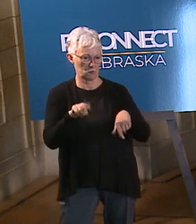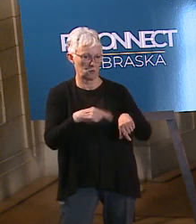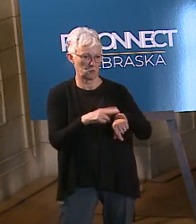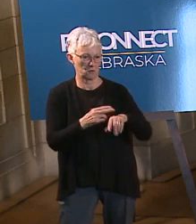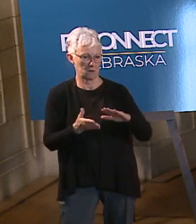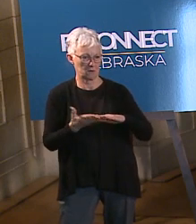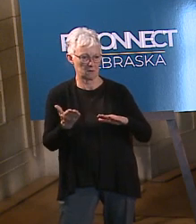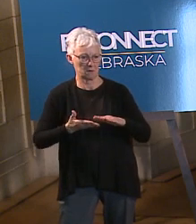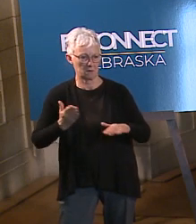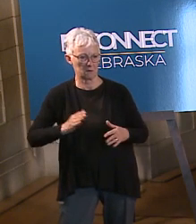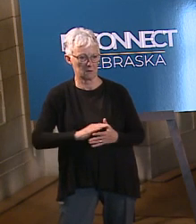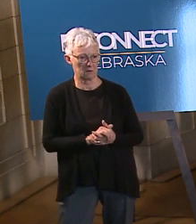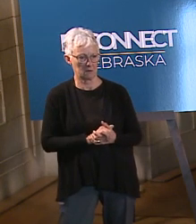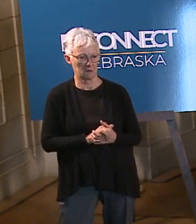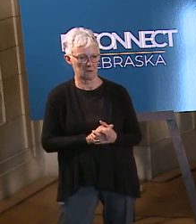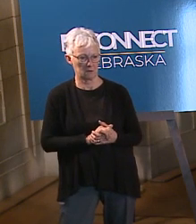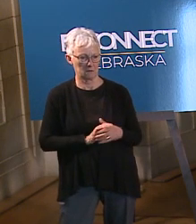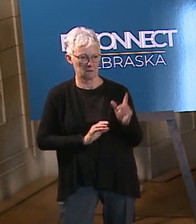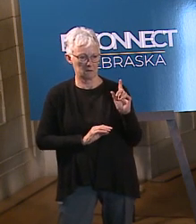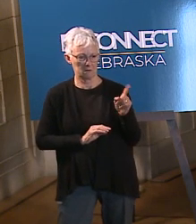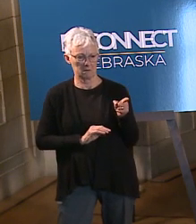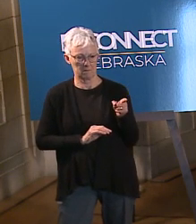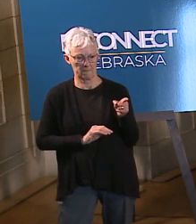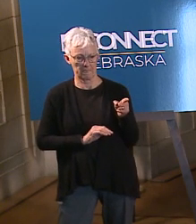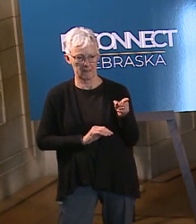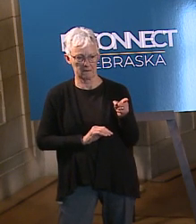MOVE FORWARD, TO REALLY RETURN US BACK TO NORMALCY.